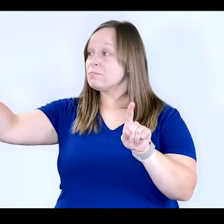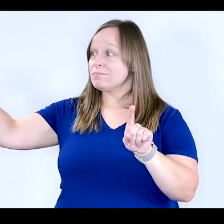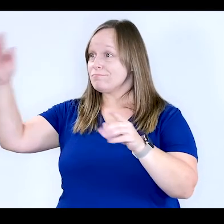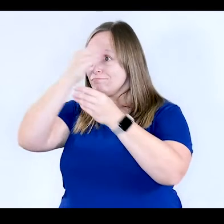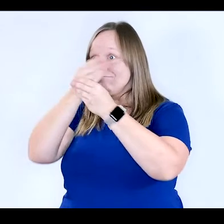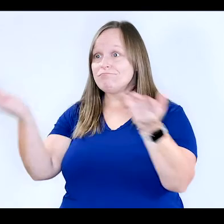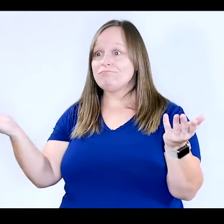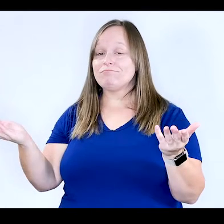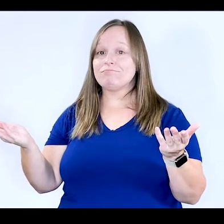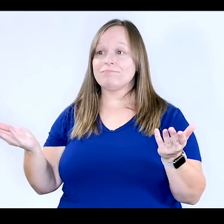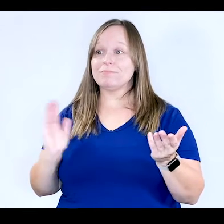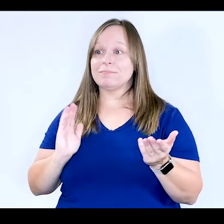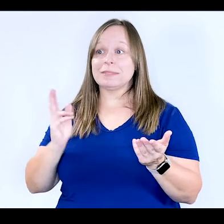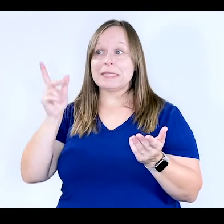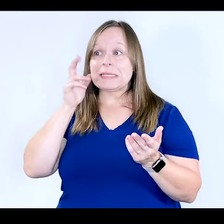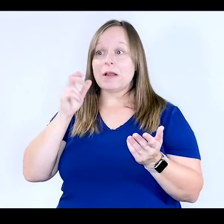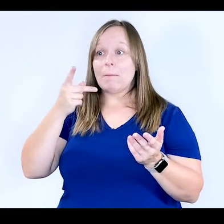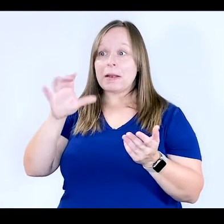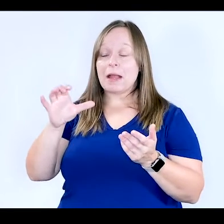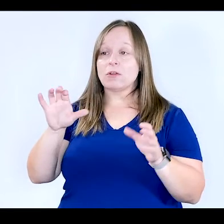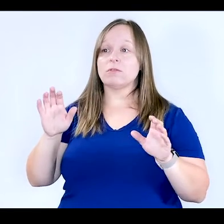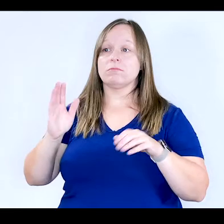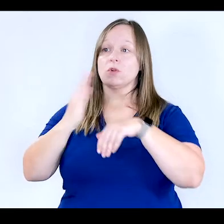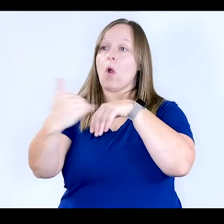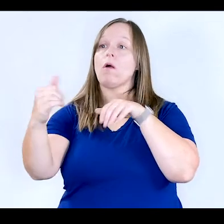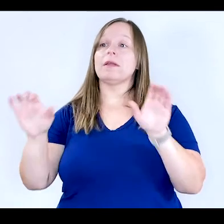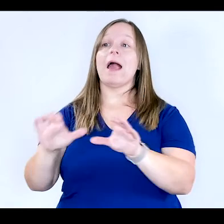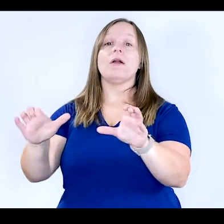know, here in the podcast--do the call to action. What are we asking them